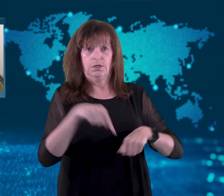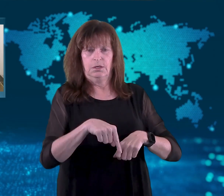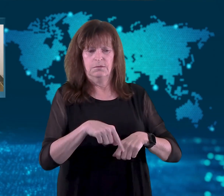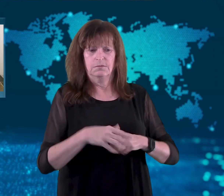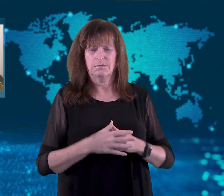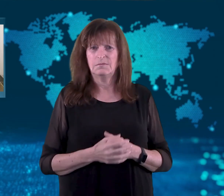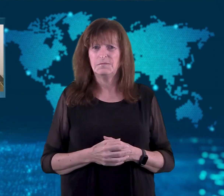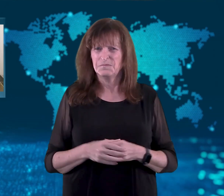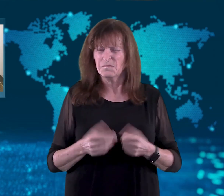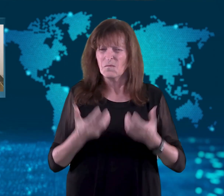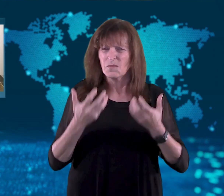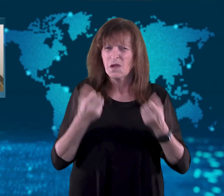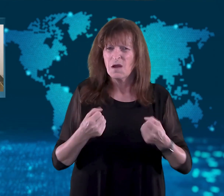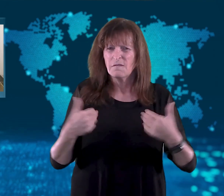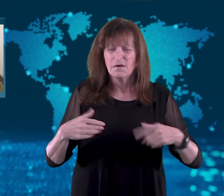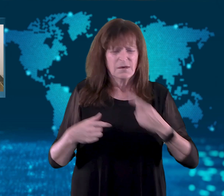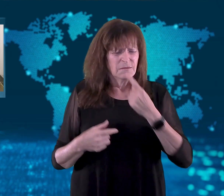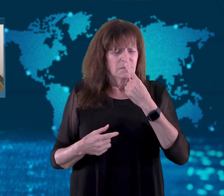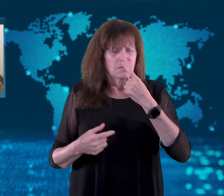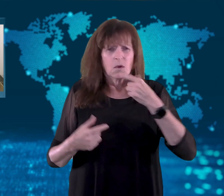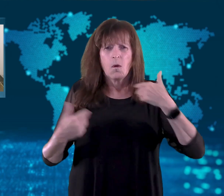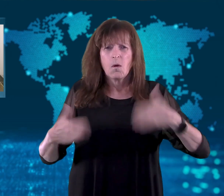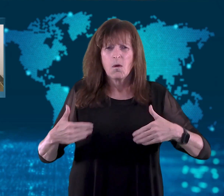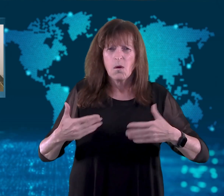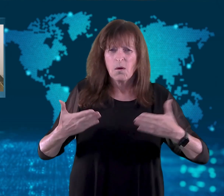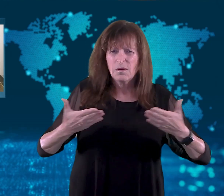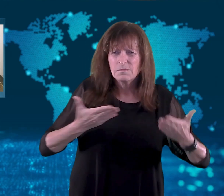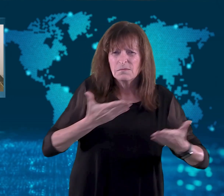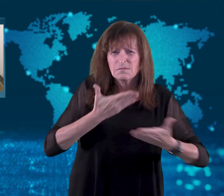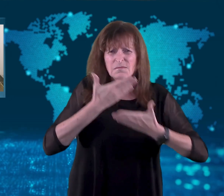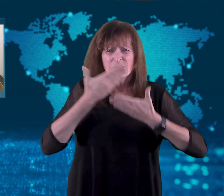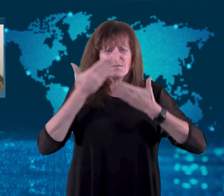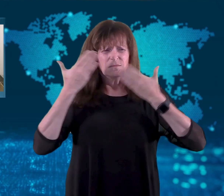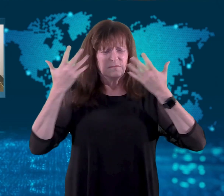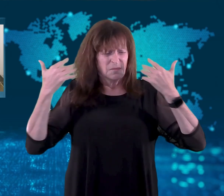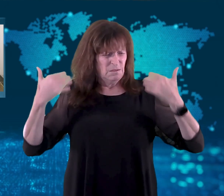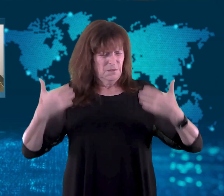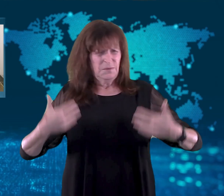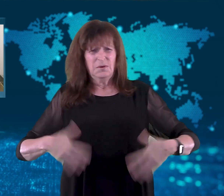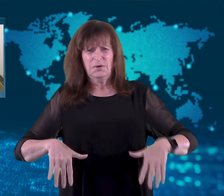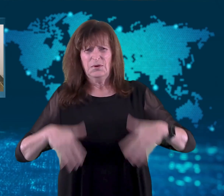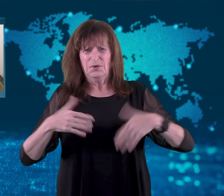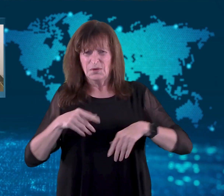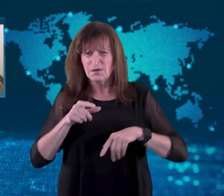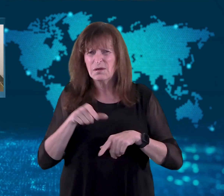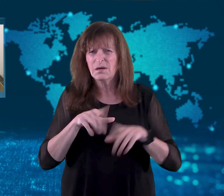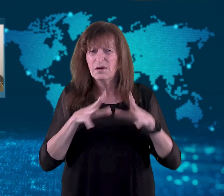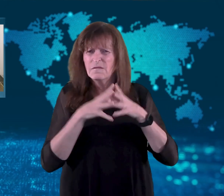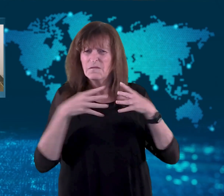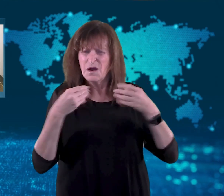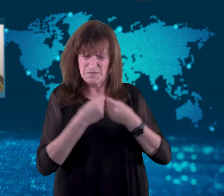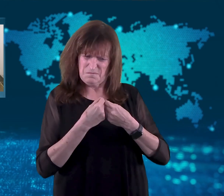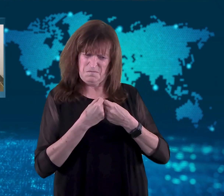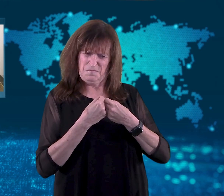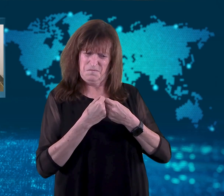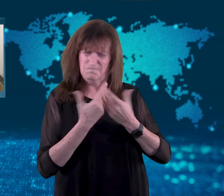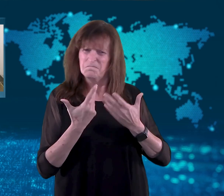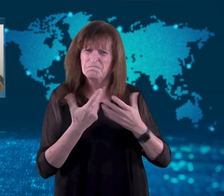There was a strong, rotten odor that prompted the owners